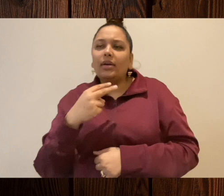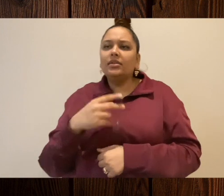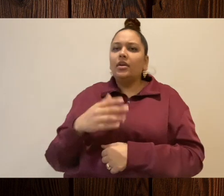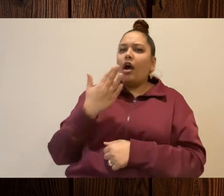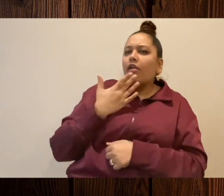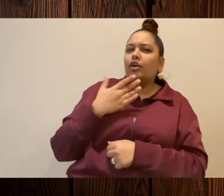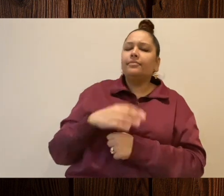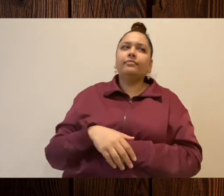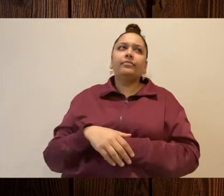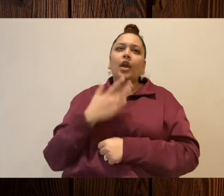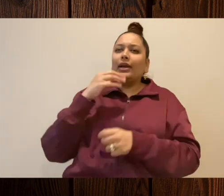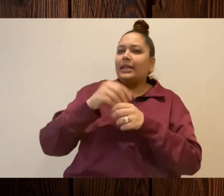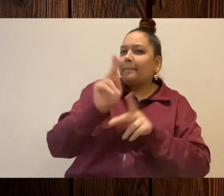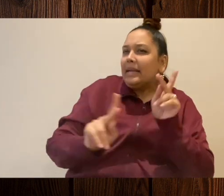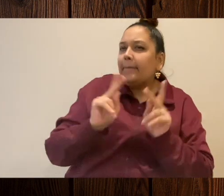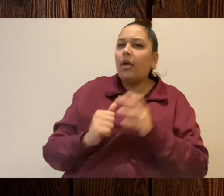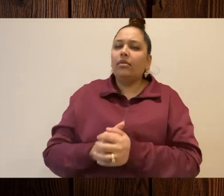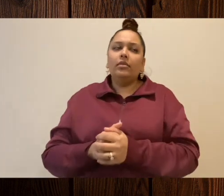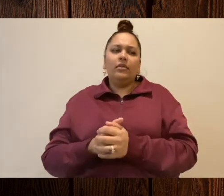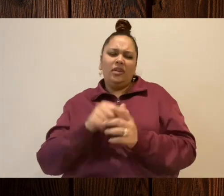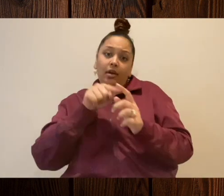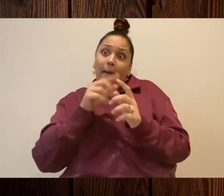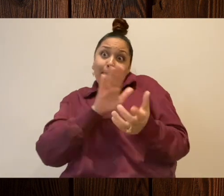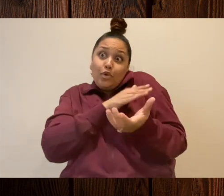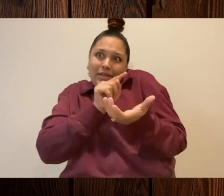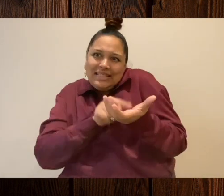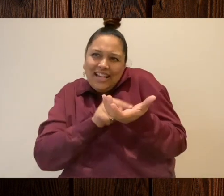instruments helped - not changing instruments - I have previously